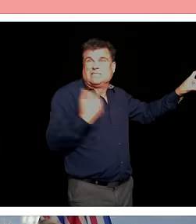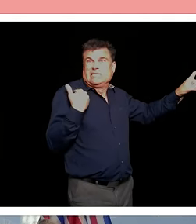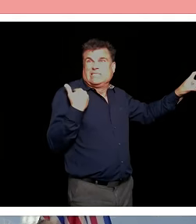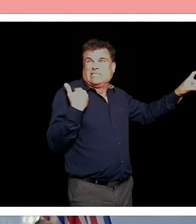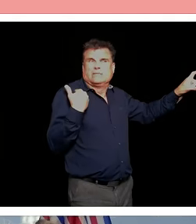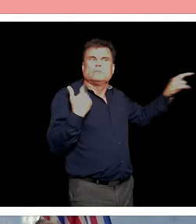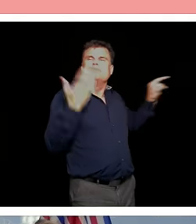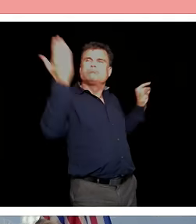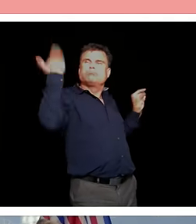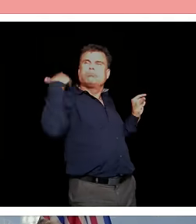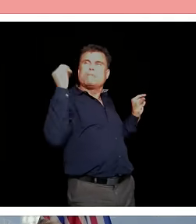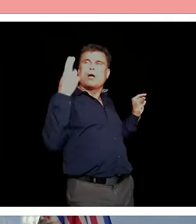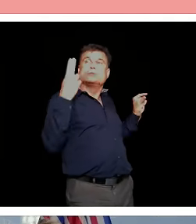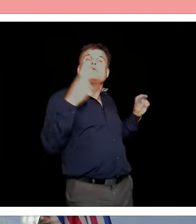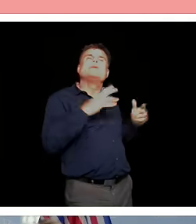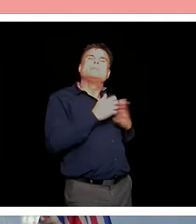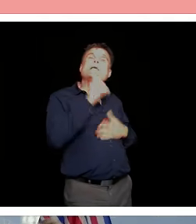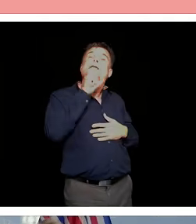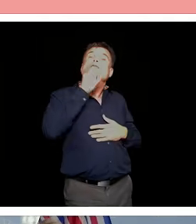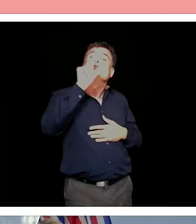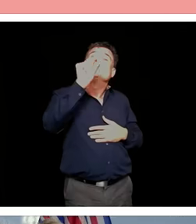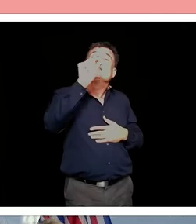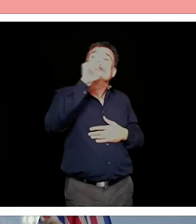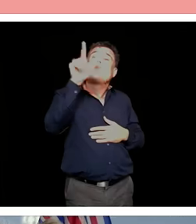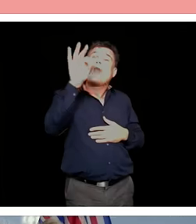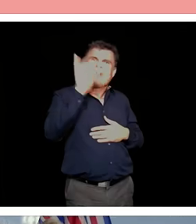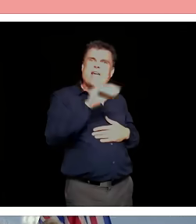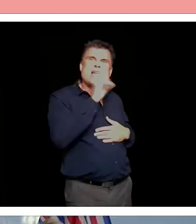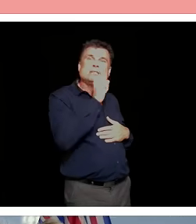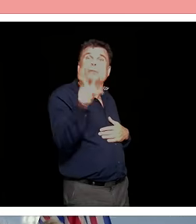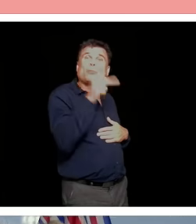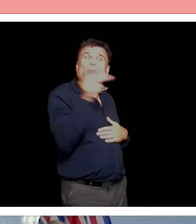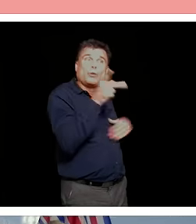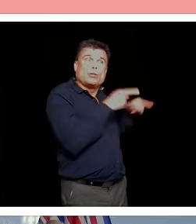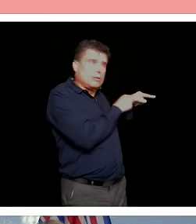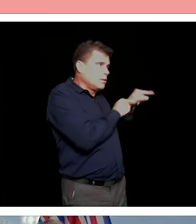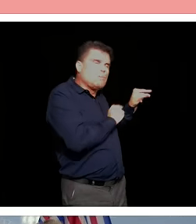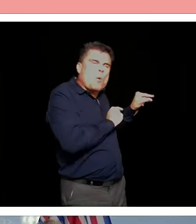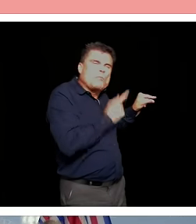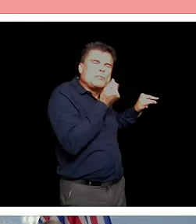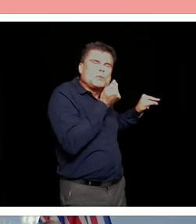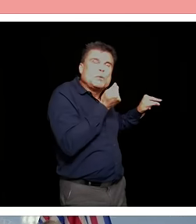We are honored to be doing it here on the